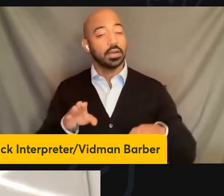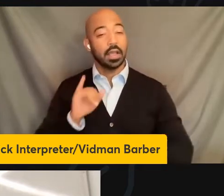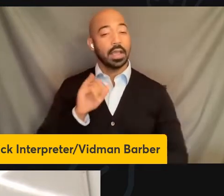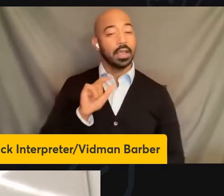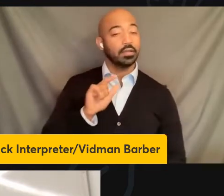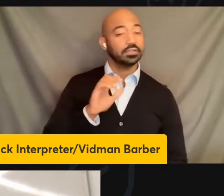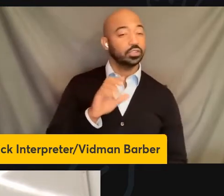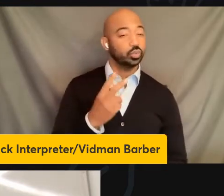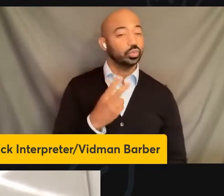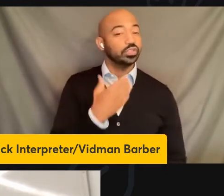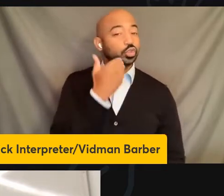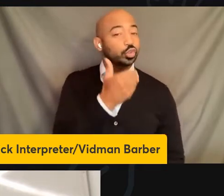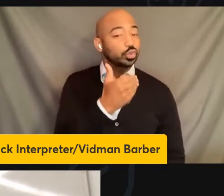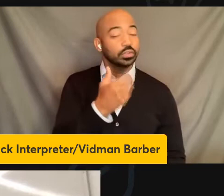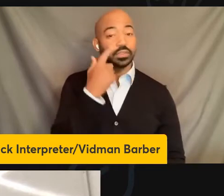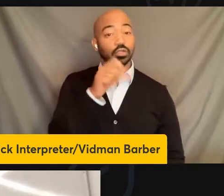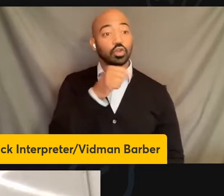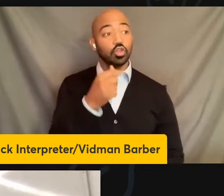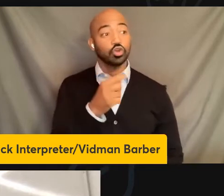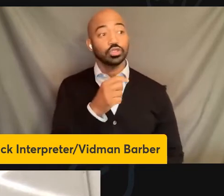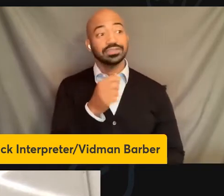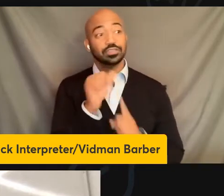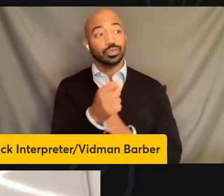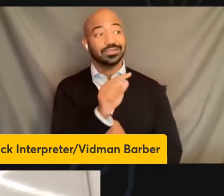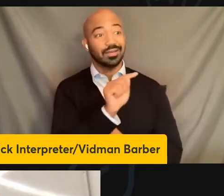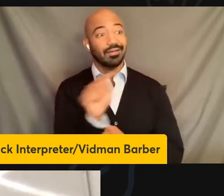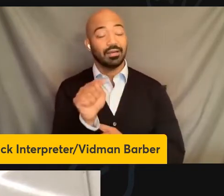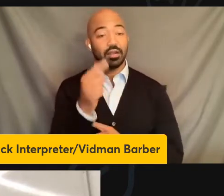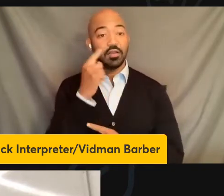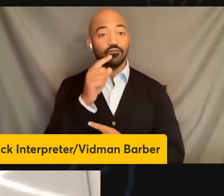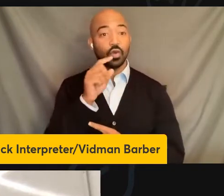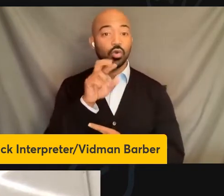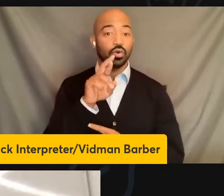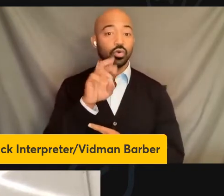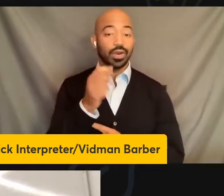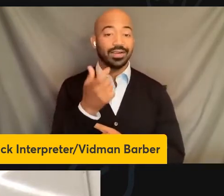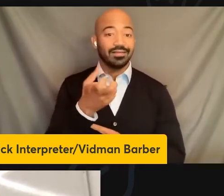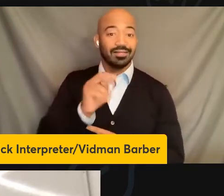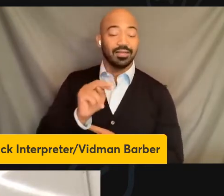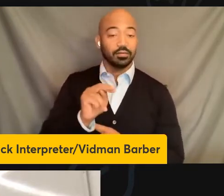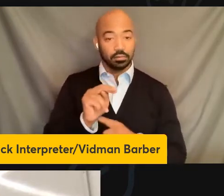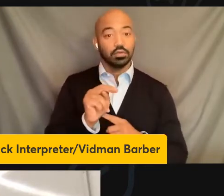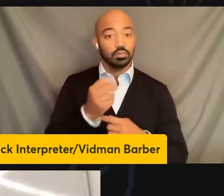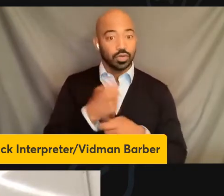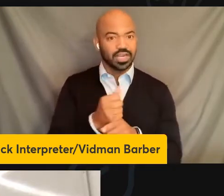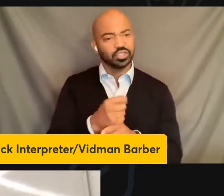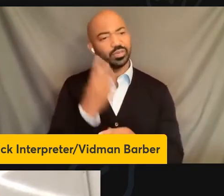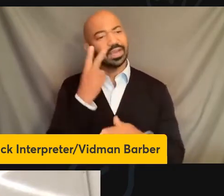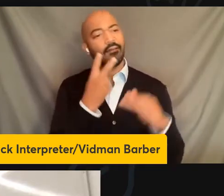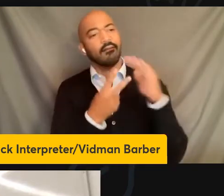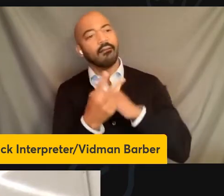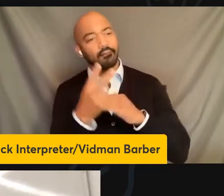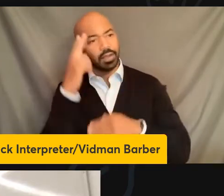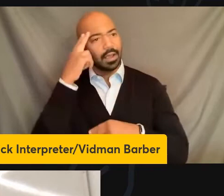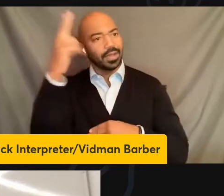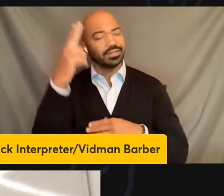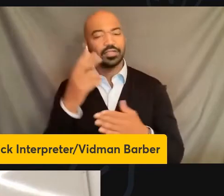because in other situations, and for regular production, for instance, you could hypothesize that it's good because influenza